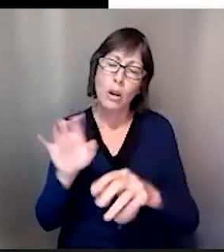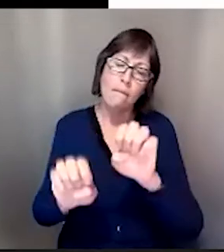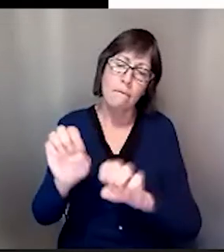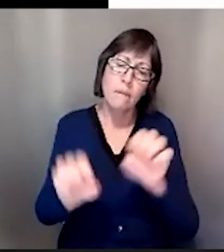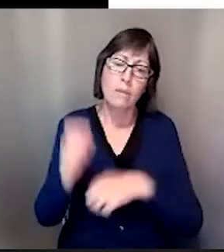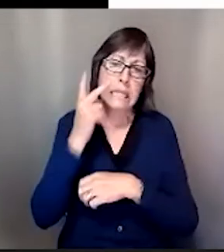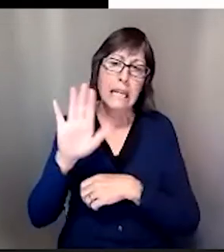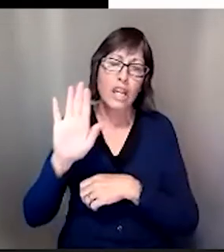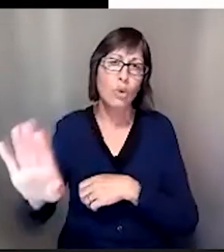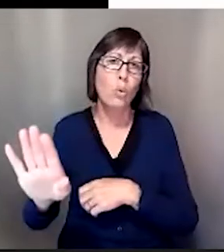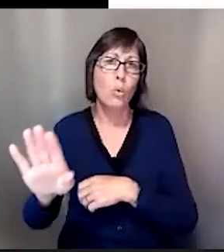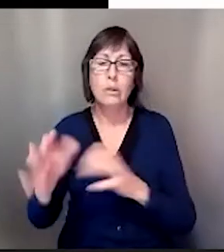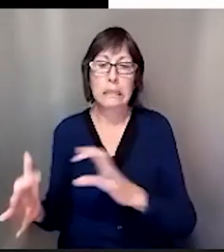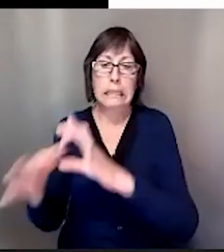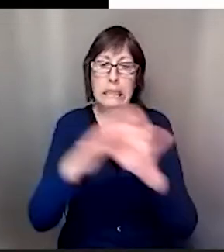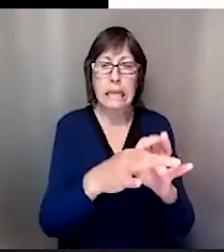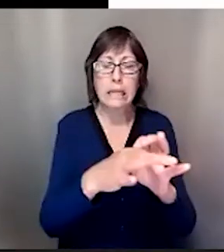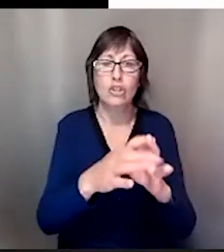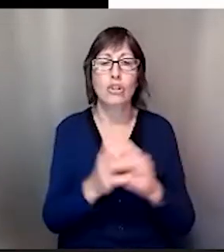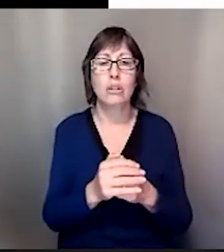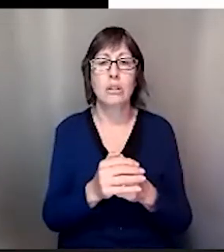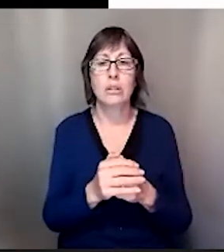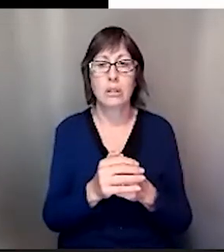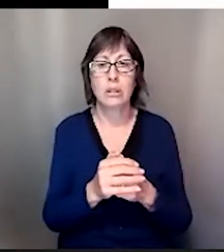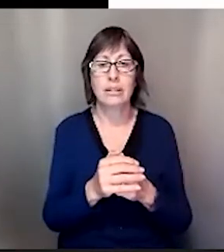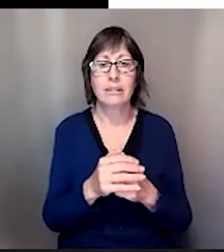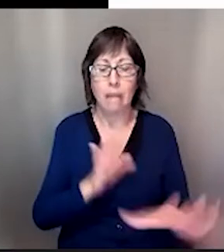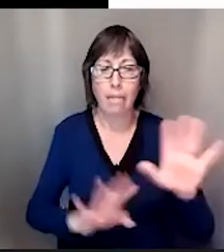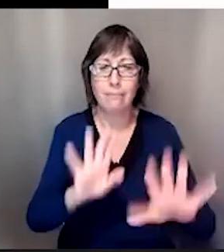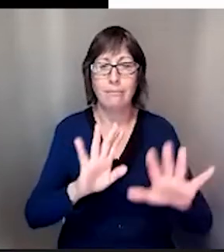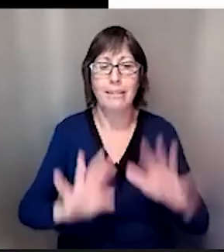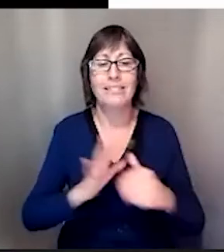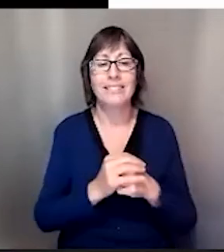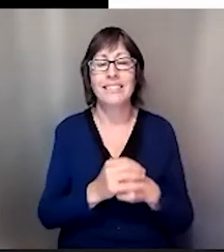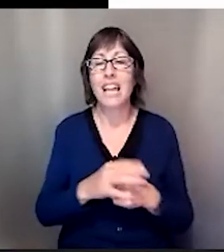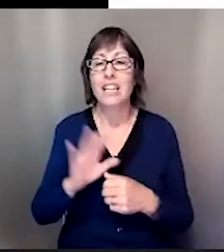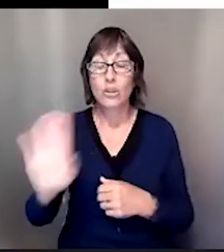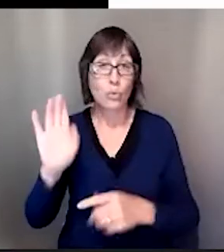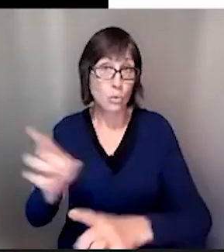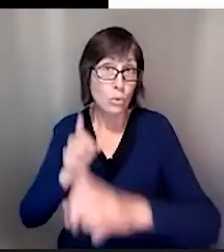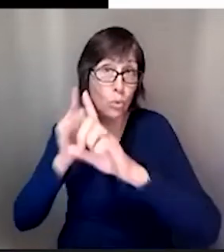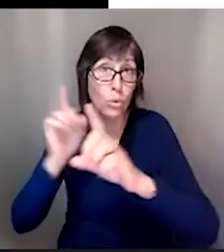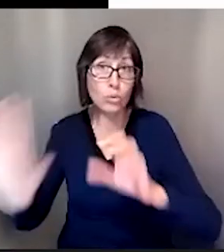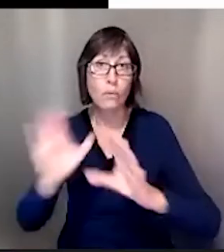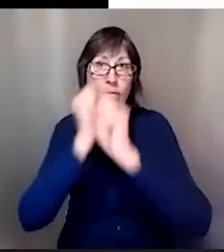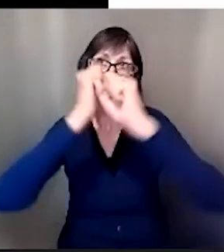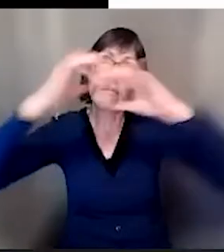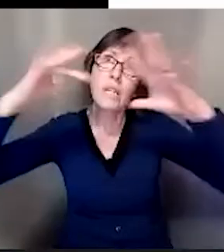to making, your artistic trajectory, and the project.